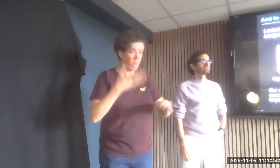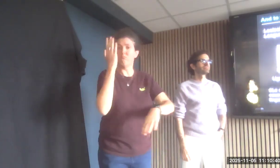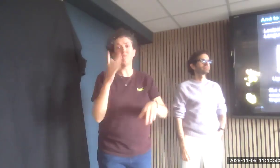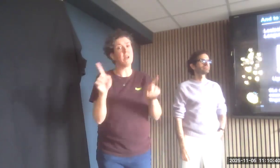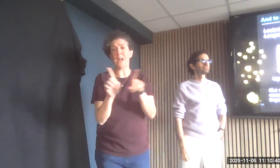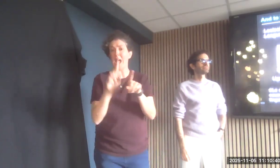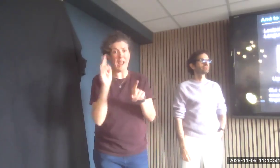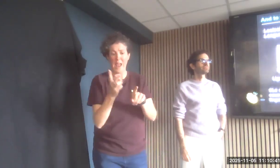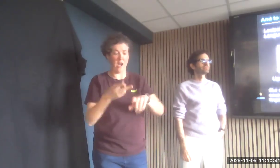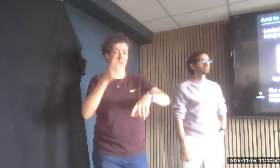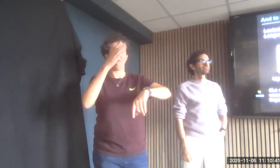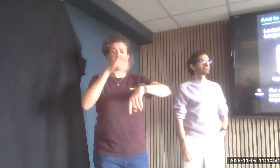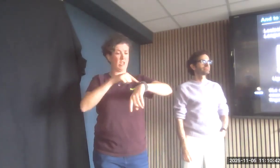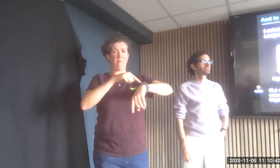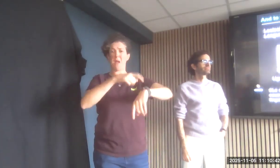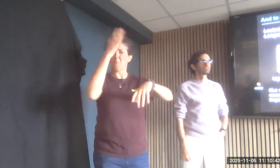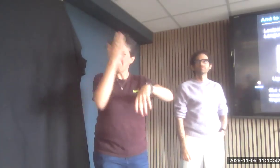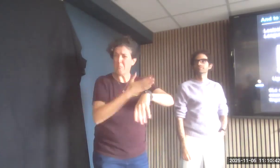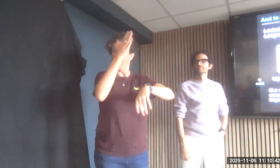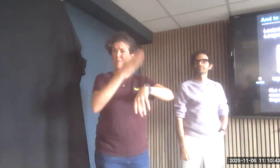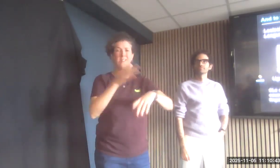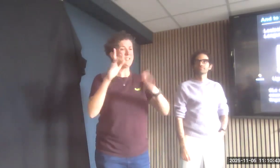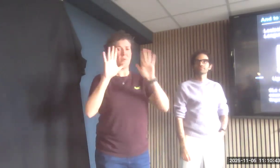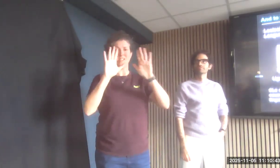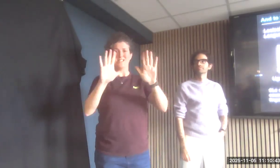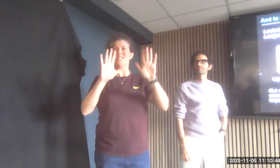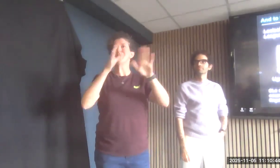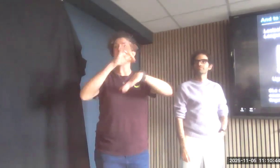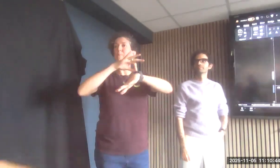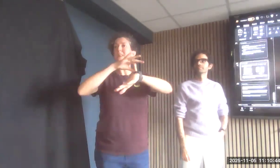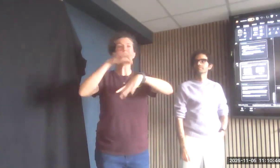So, again, excellent timekeeping.